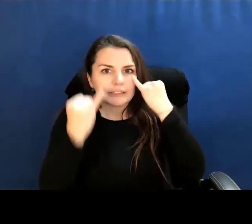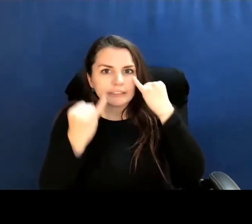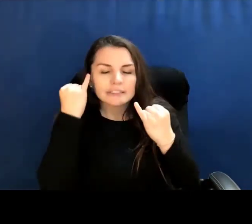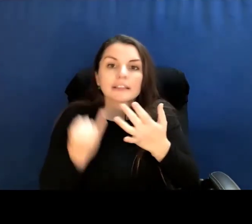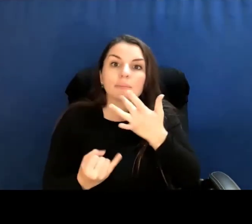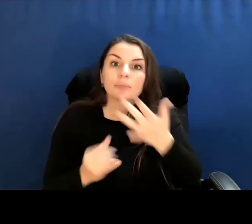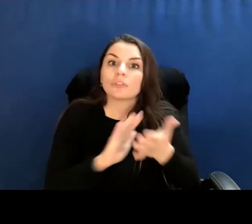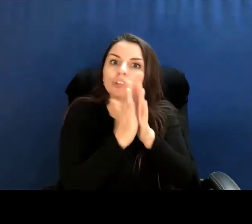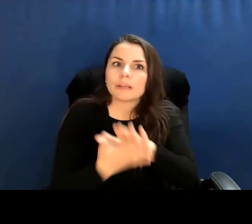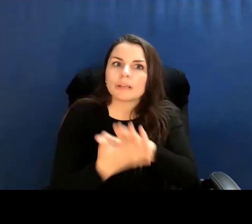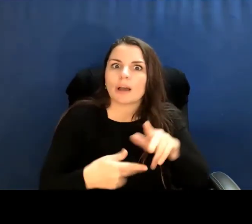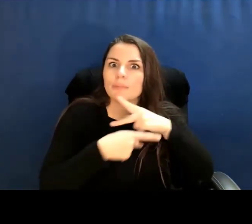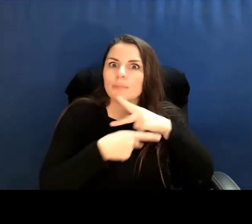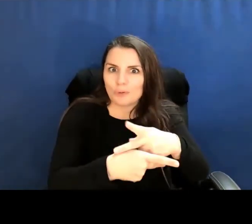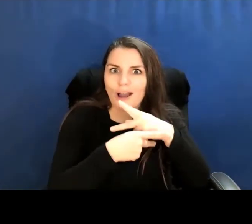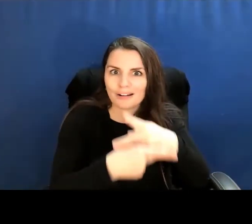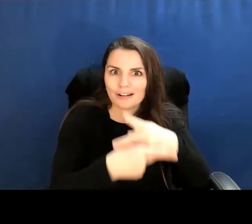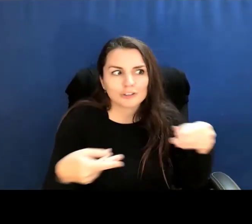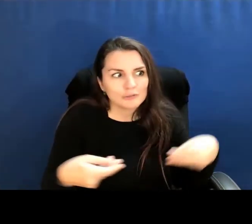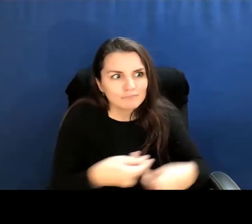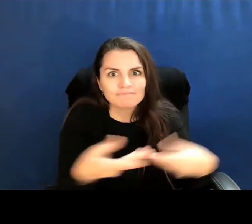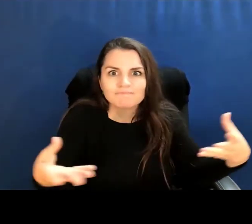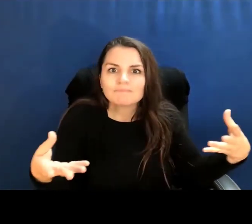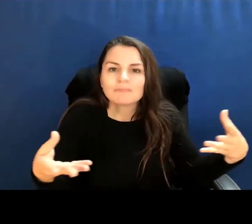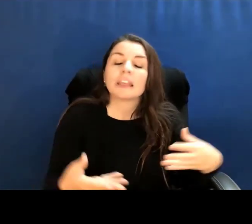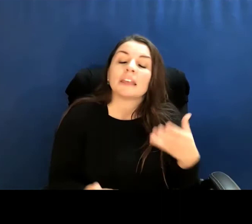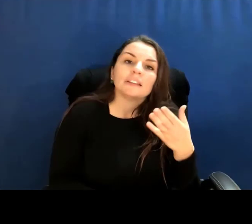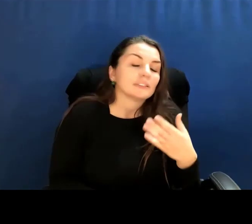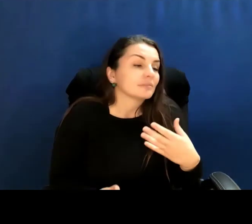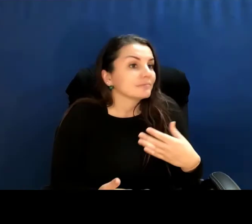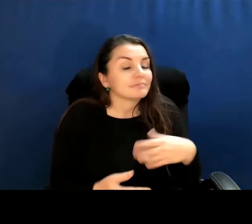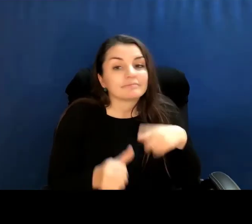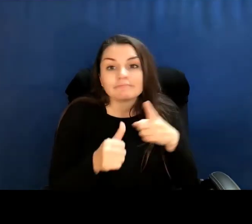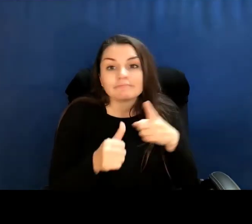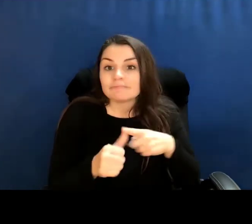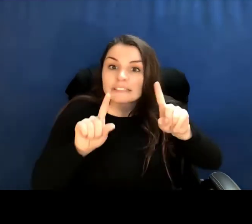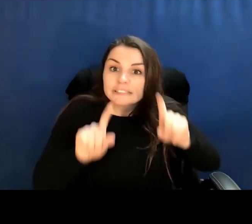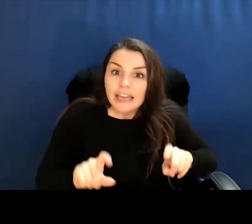and either drugs or devices or diagnostics. So I would encourage you,